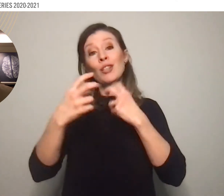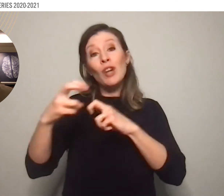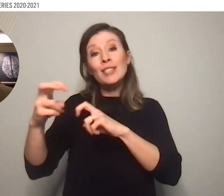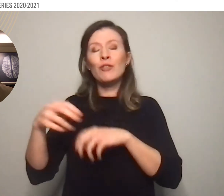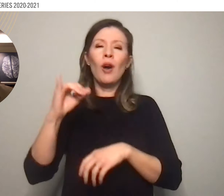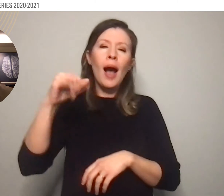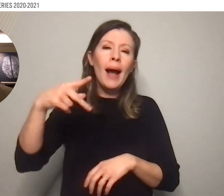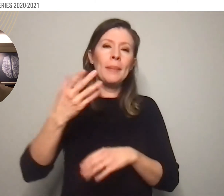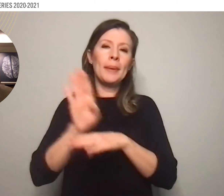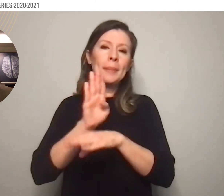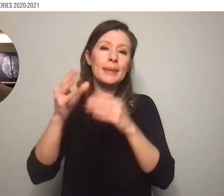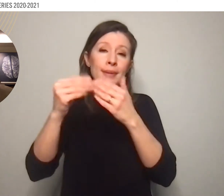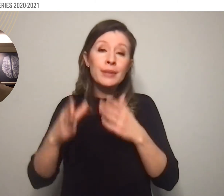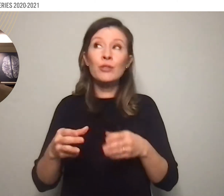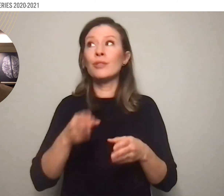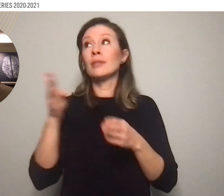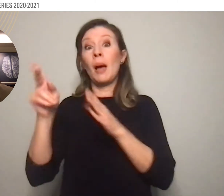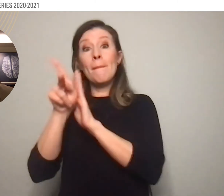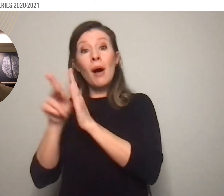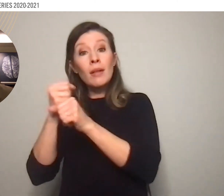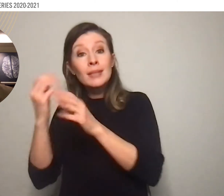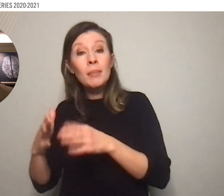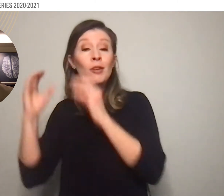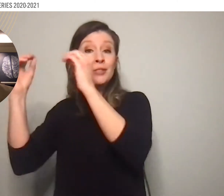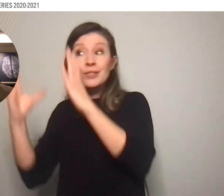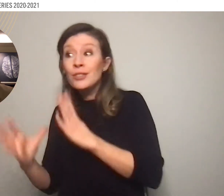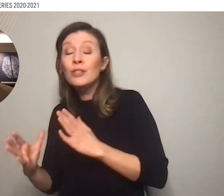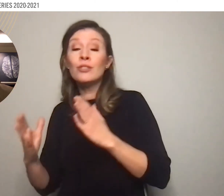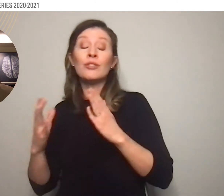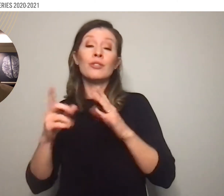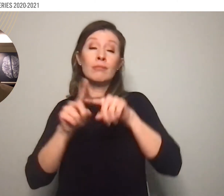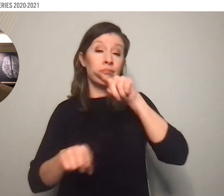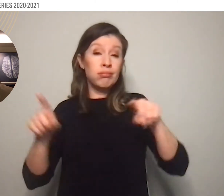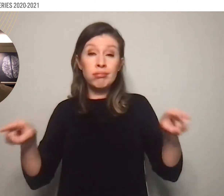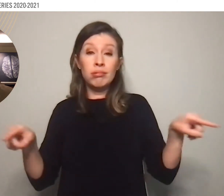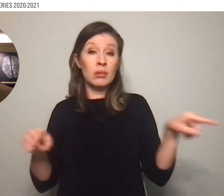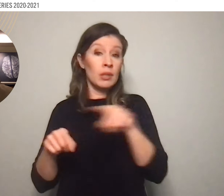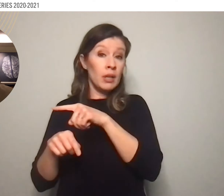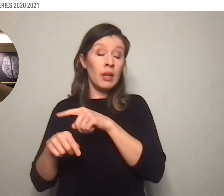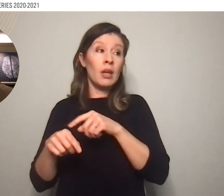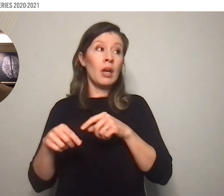the tech transfers, business leaders, policy makers, educators. We